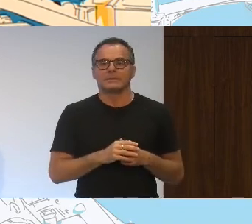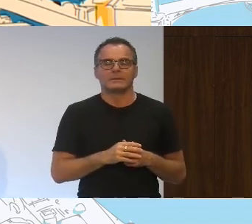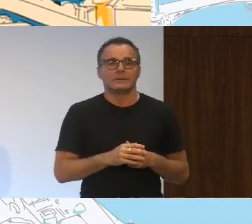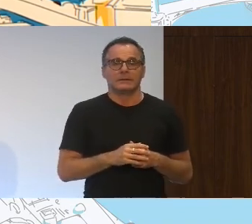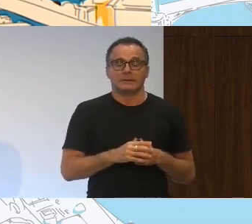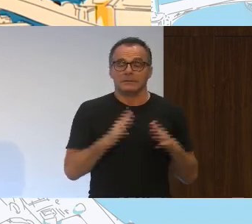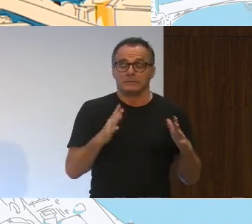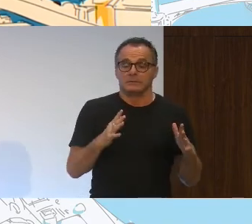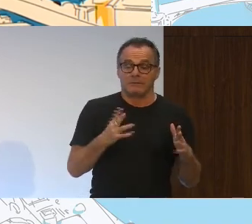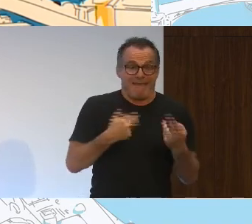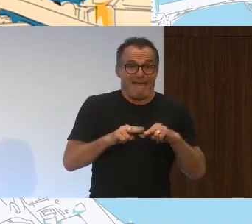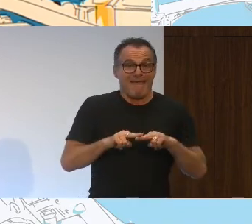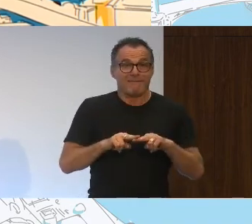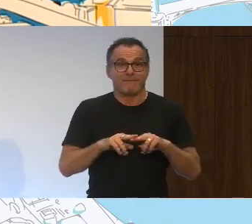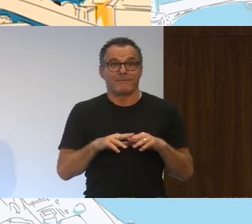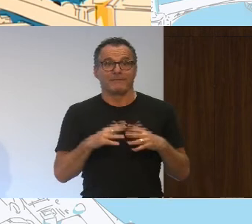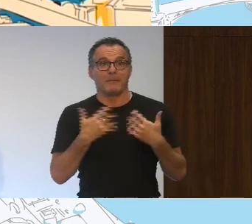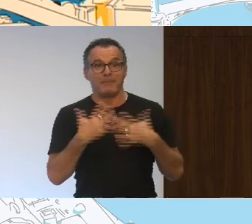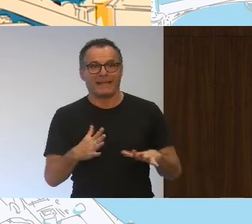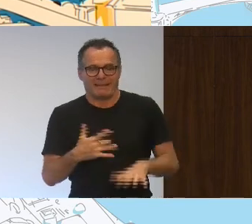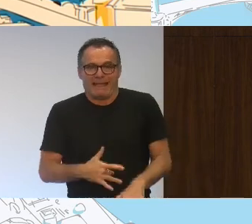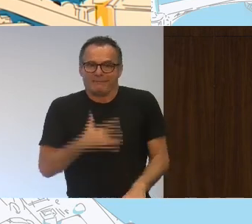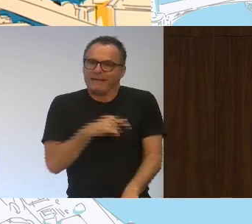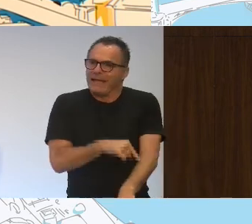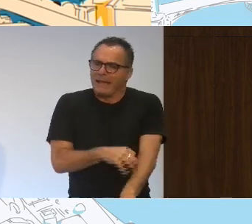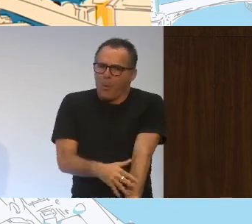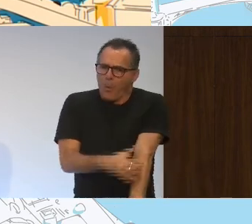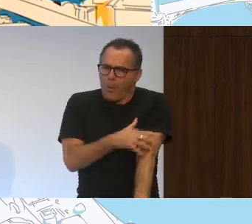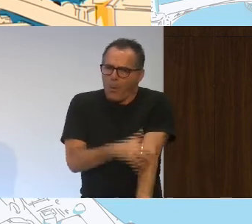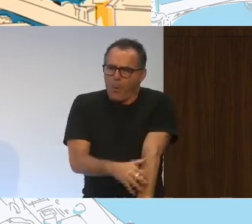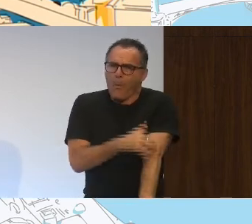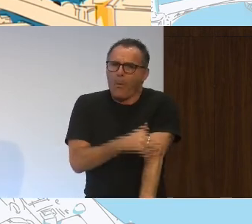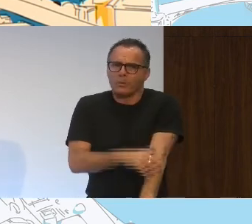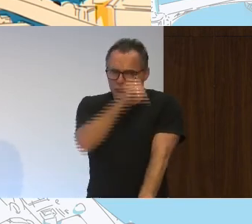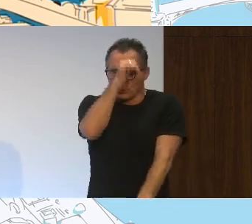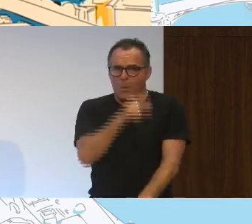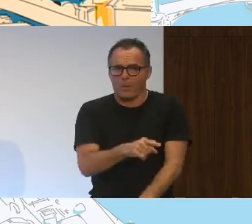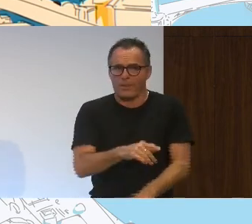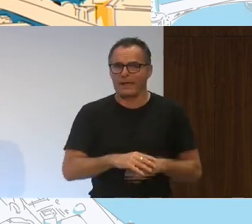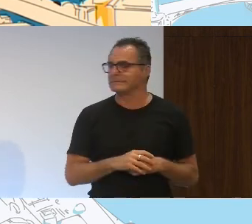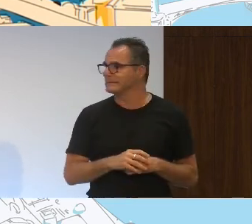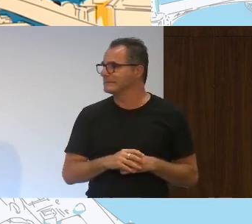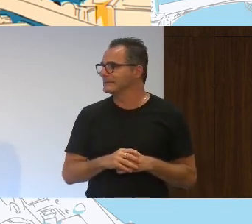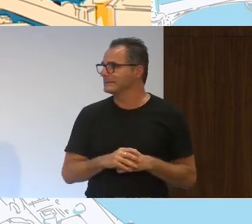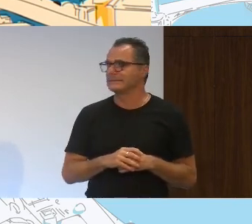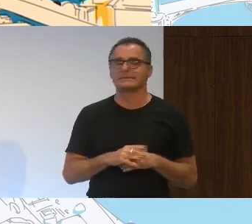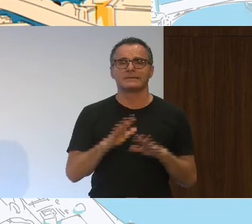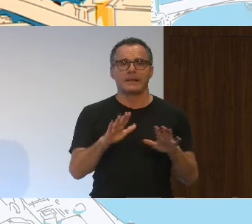But if you haven't done that, just ask someone to describe it to you like that and don't do it too often because then you'll injure the nerve.